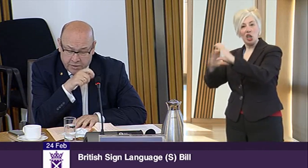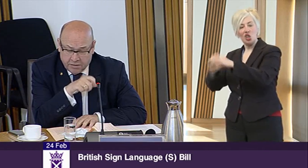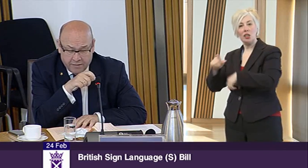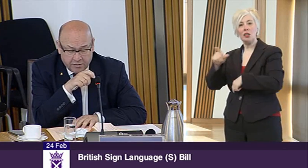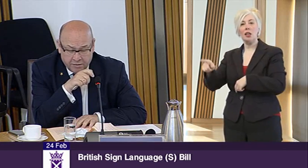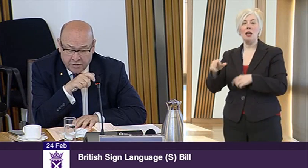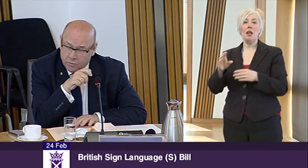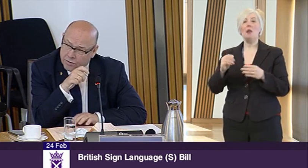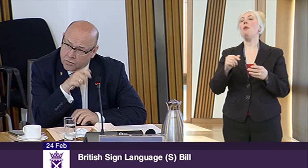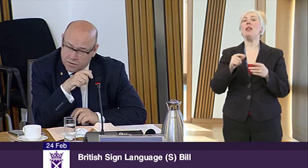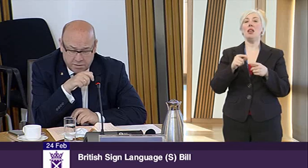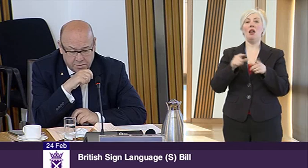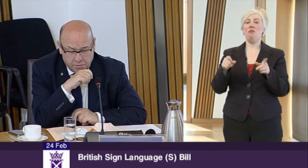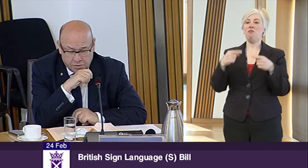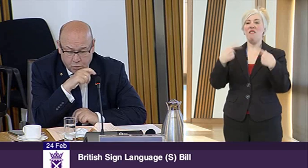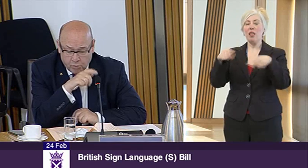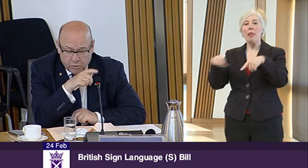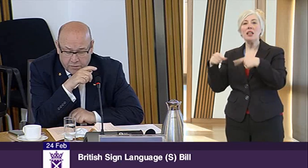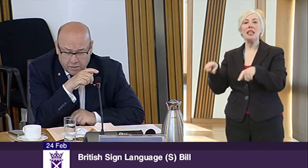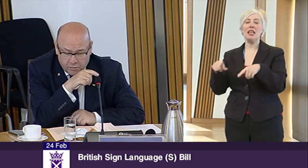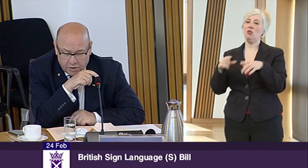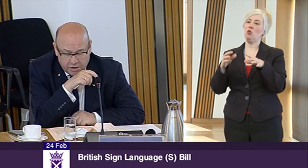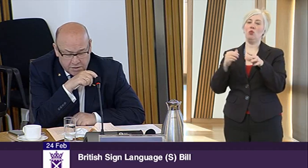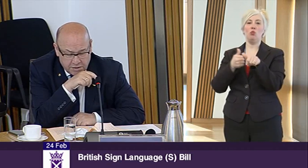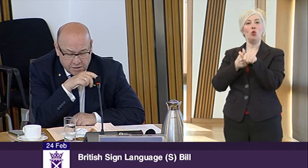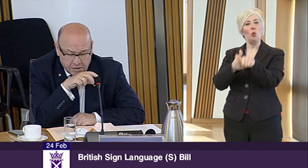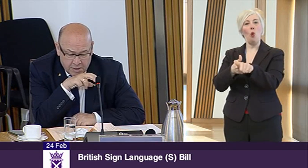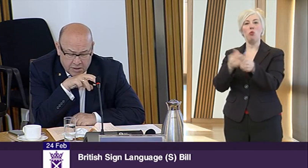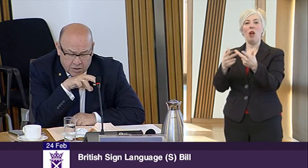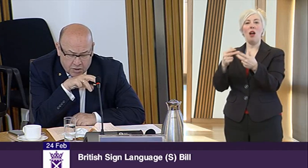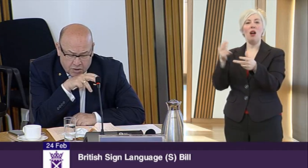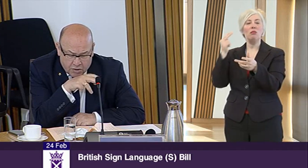concern about a detrimental effect on resources available to support people with other communication